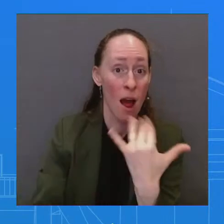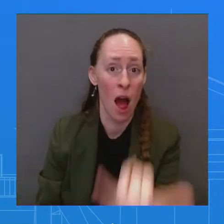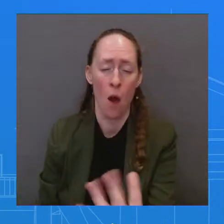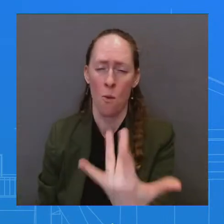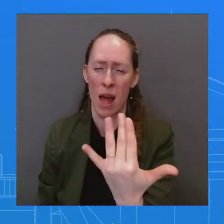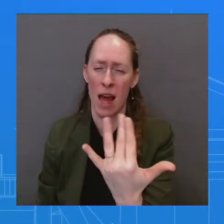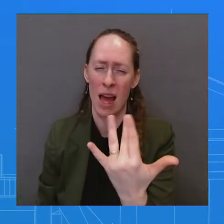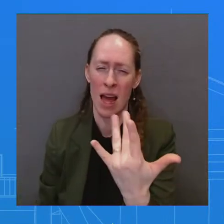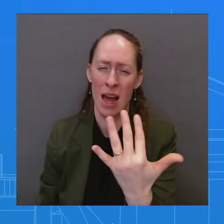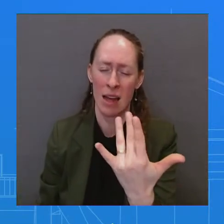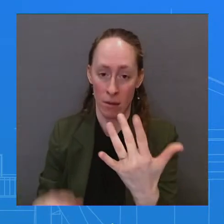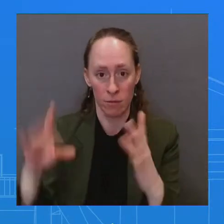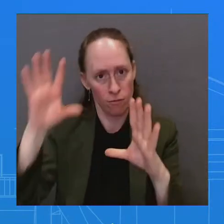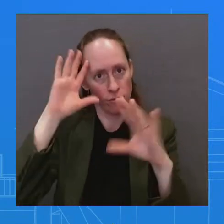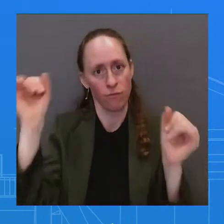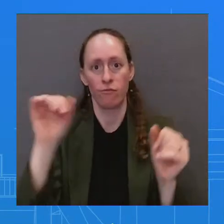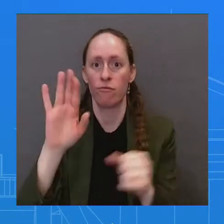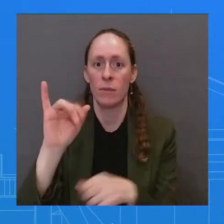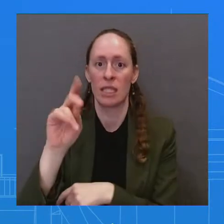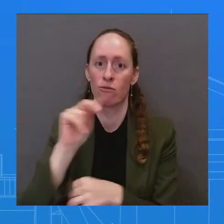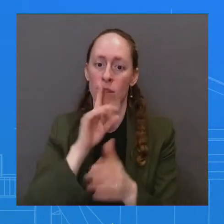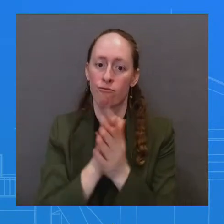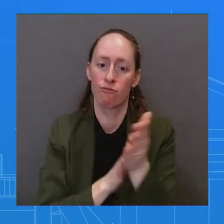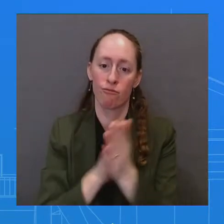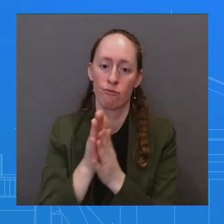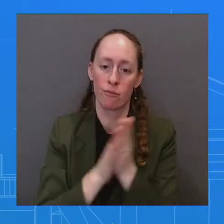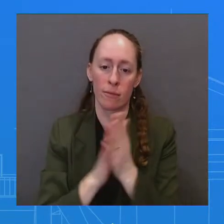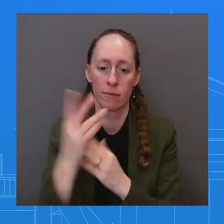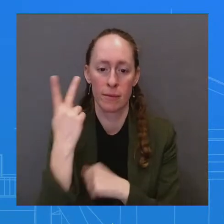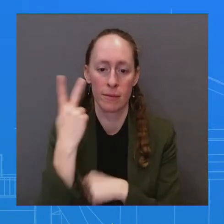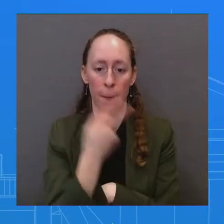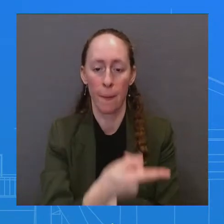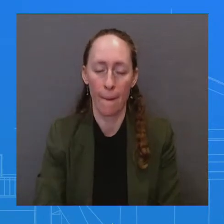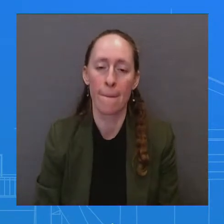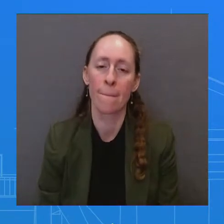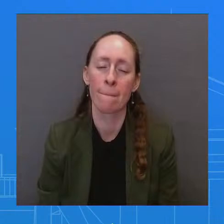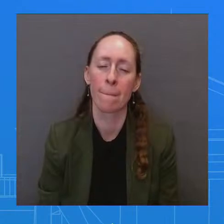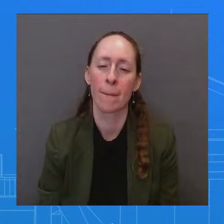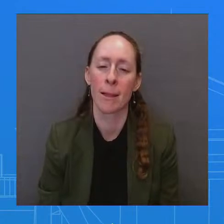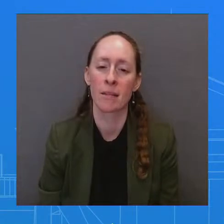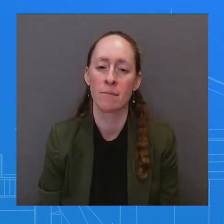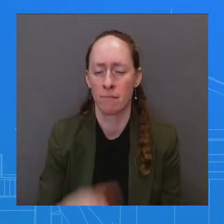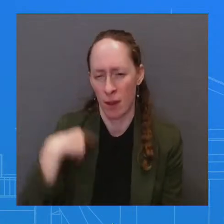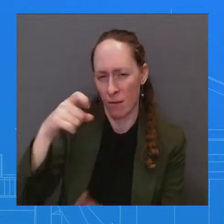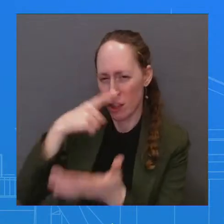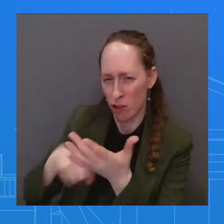specifically on the Congo. I just don't have an update for you. The Press: Well, and specifically on the Congo -- because there are a lot of people out here